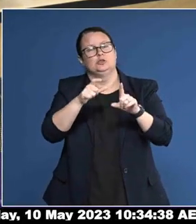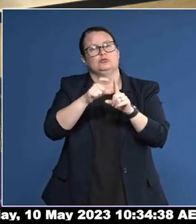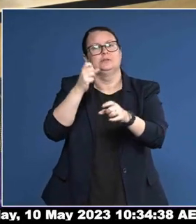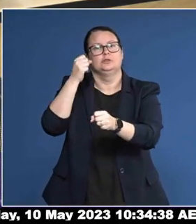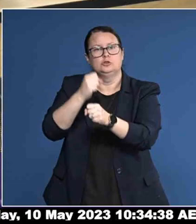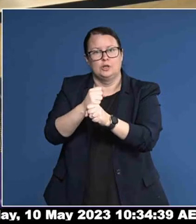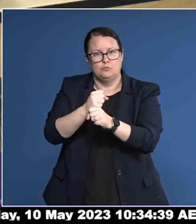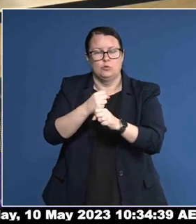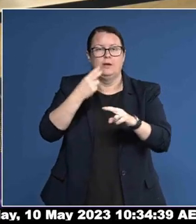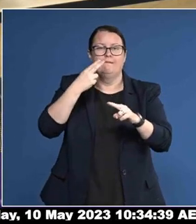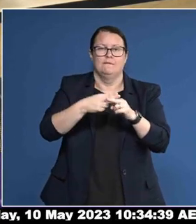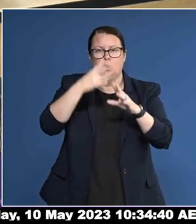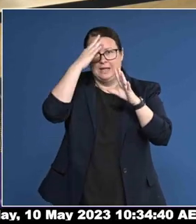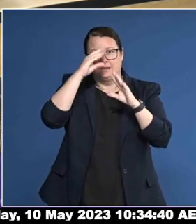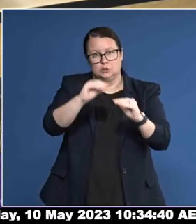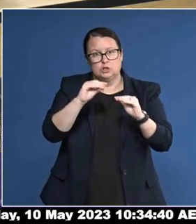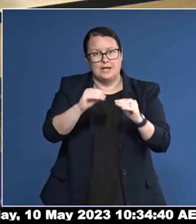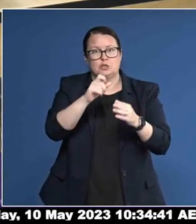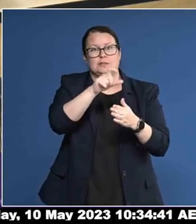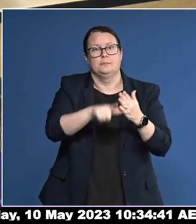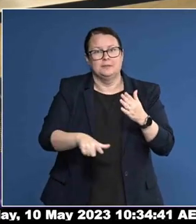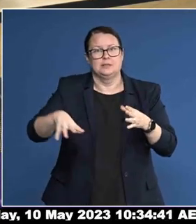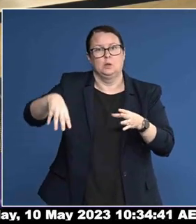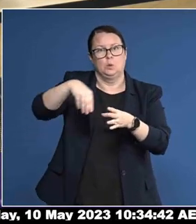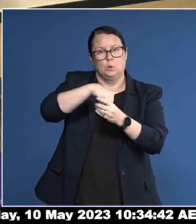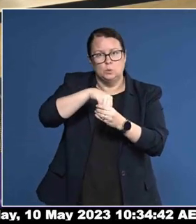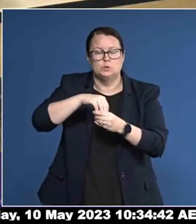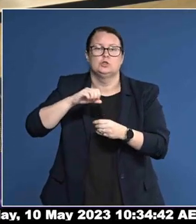Student Services branch within the Queensland Department of Education?